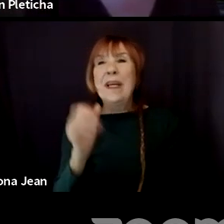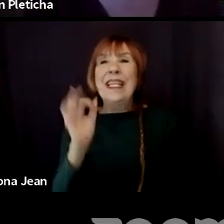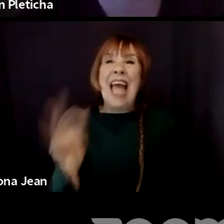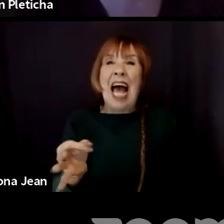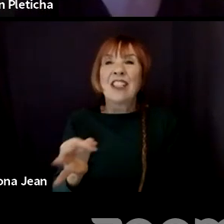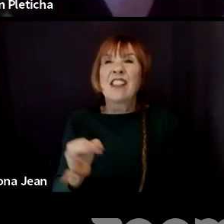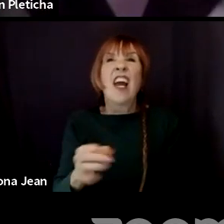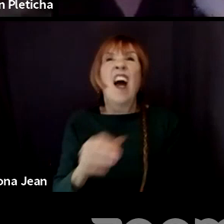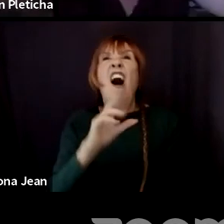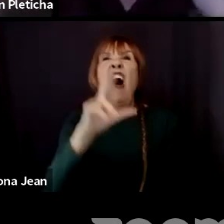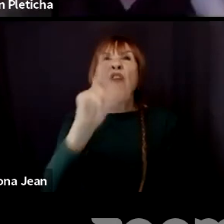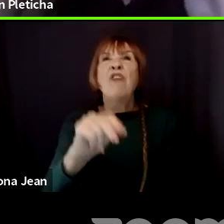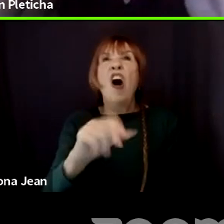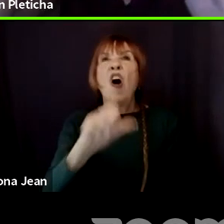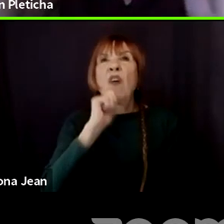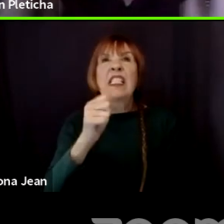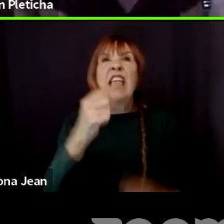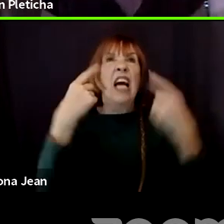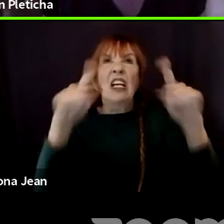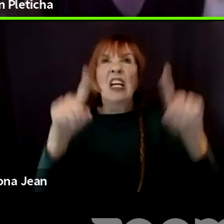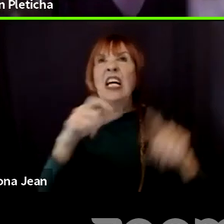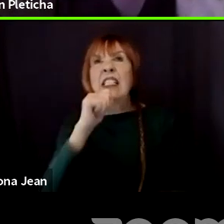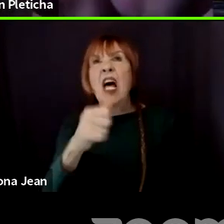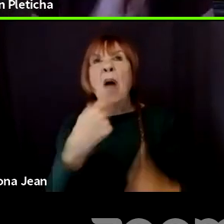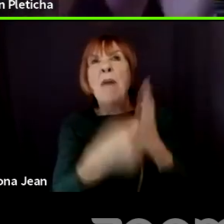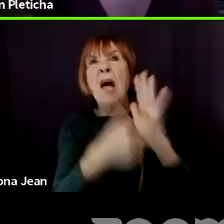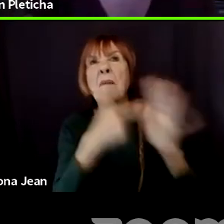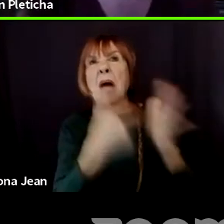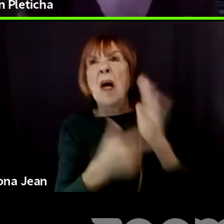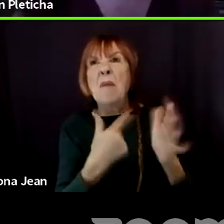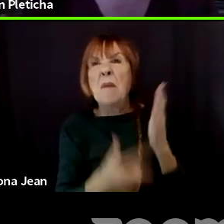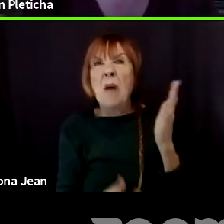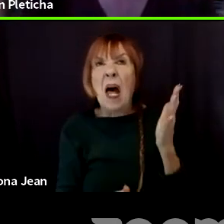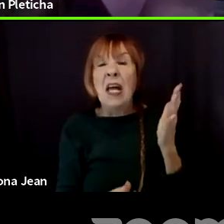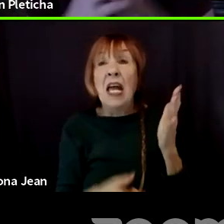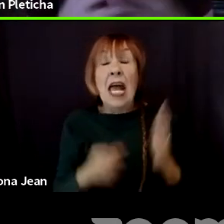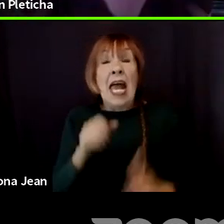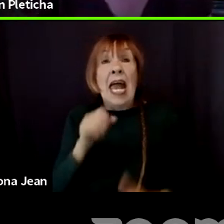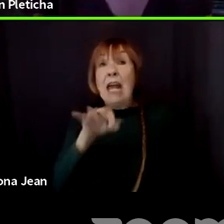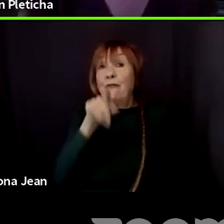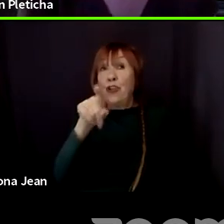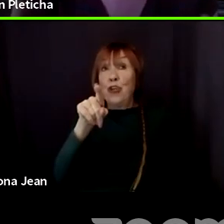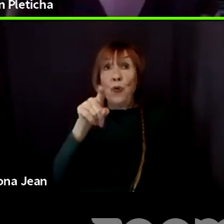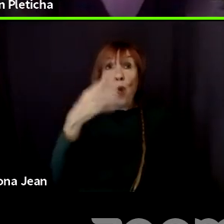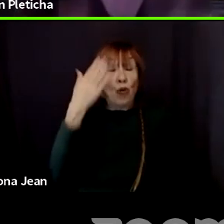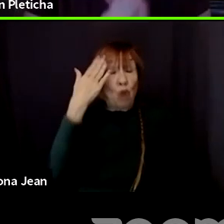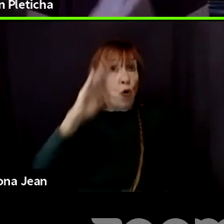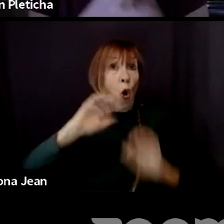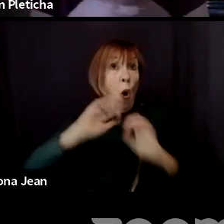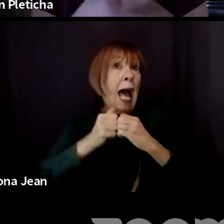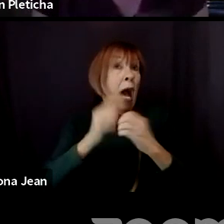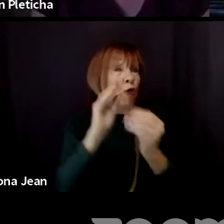It's just good for life. Yes, like if you don't have a fix, shut up. (giggles) Okay.